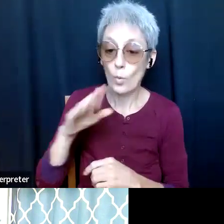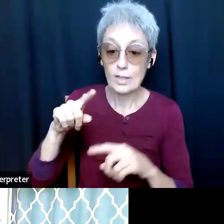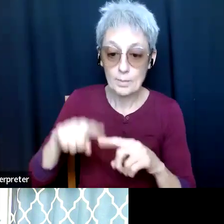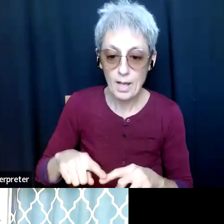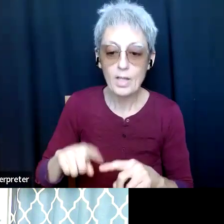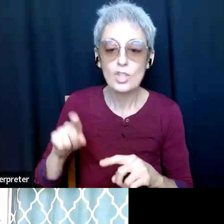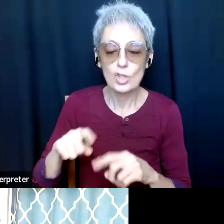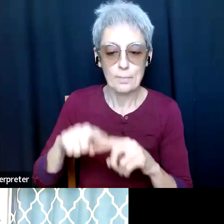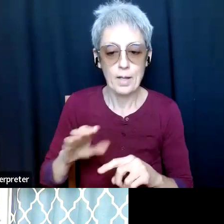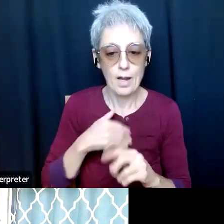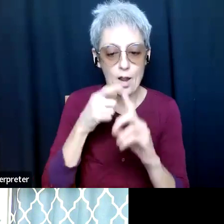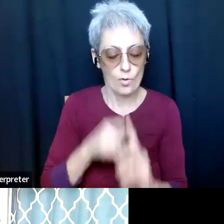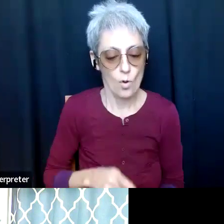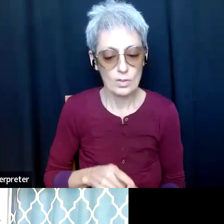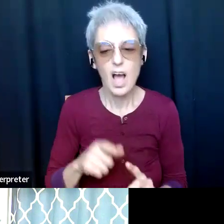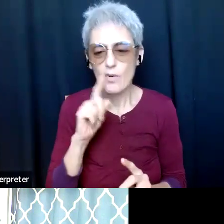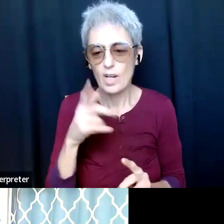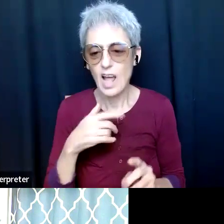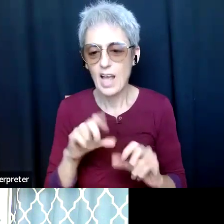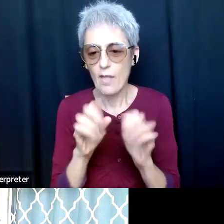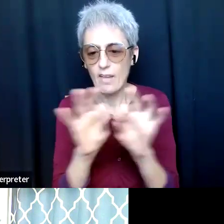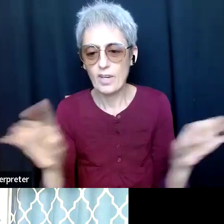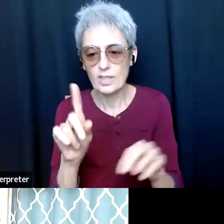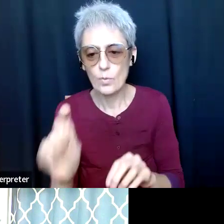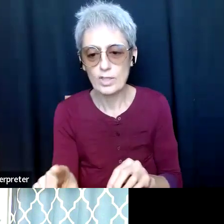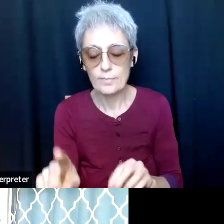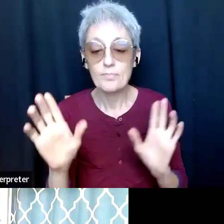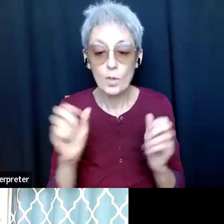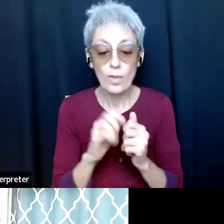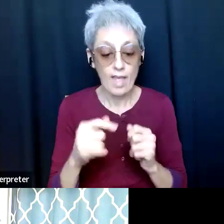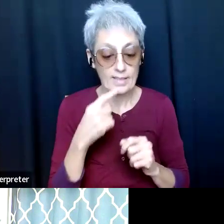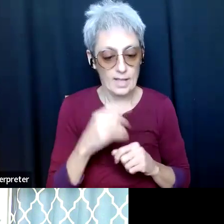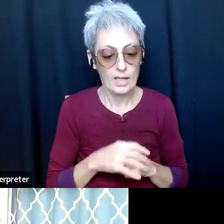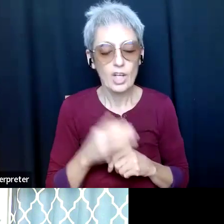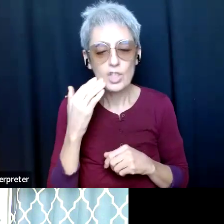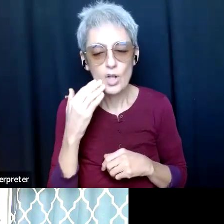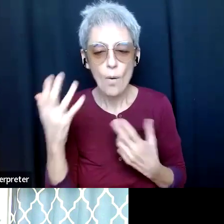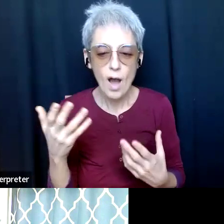during an hour or one and a half. So that means there is some statistical learning going on.